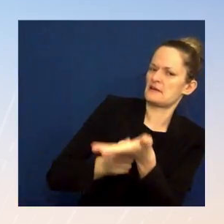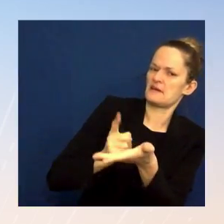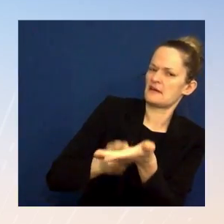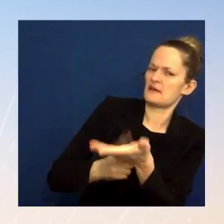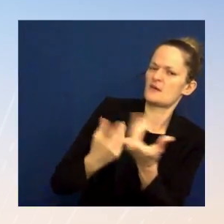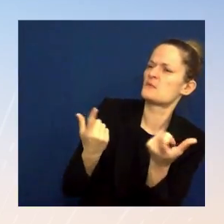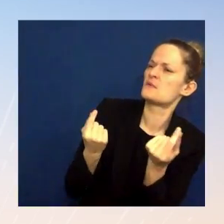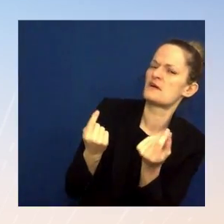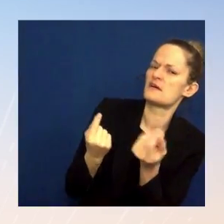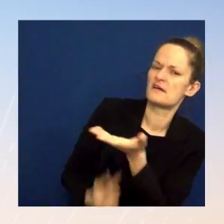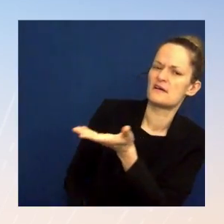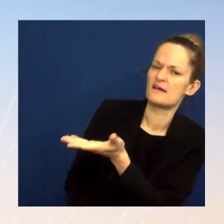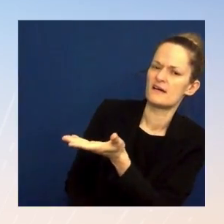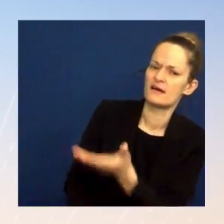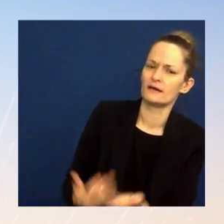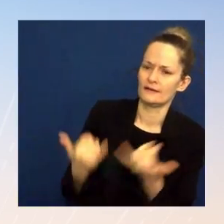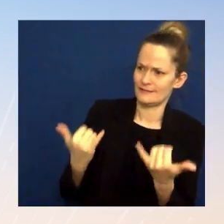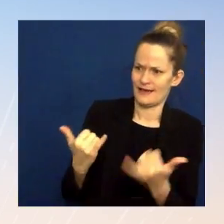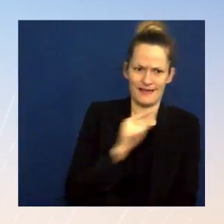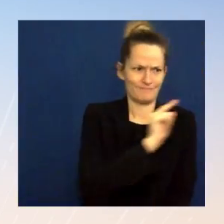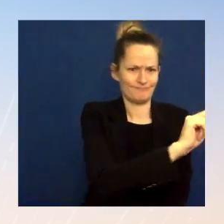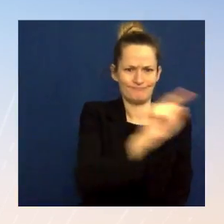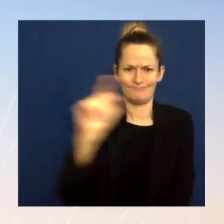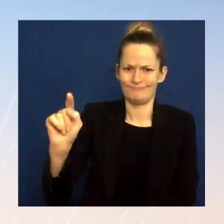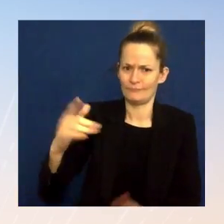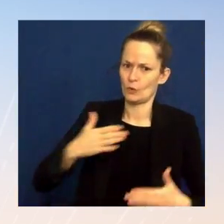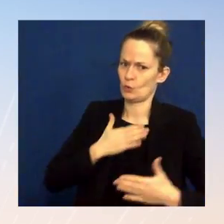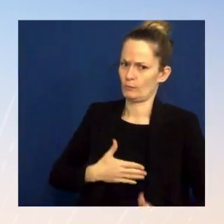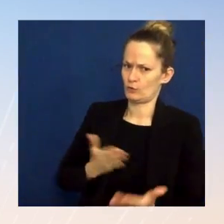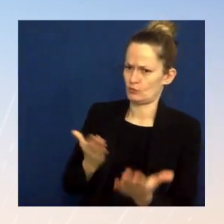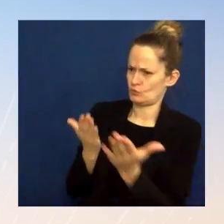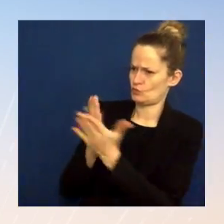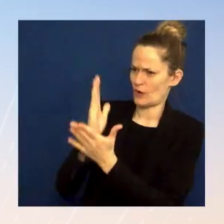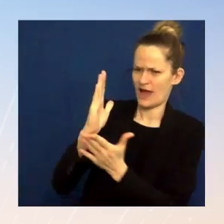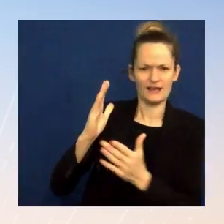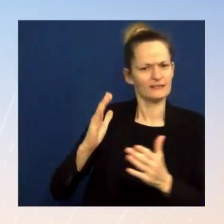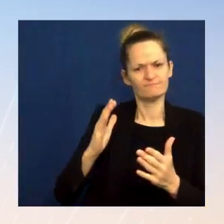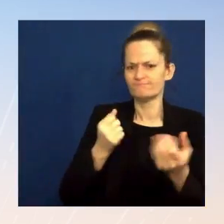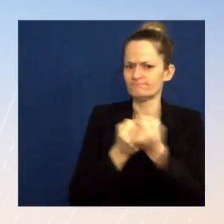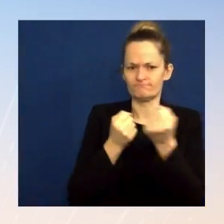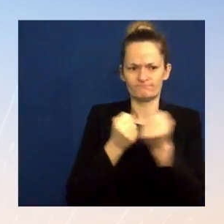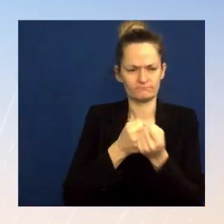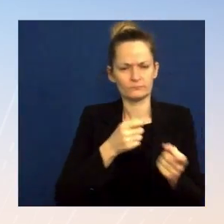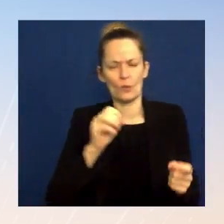happening on December 1 in the Supreme Court and other states creating very restrictive abortion laws?